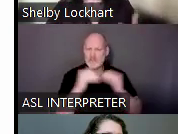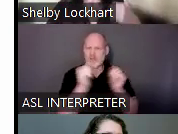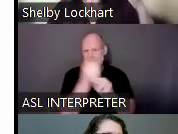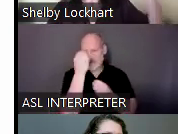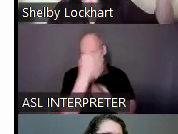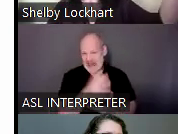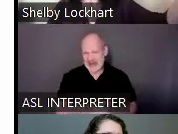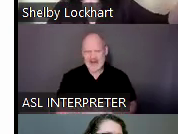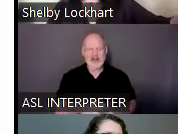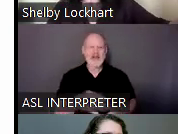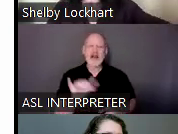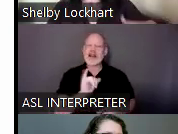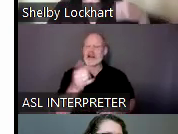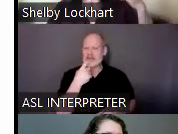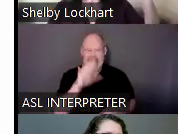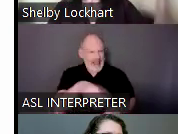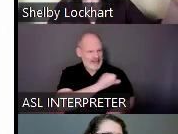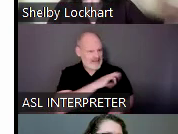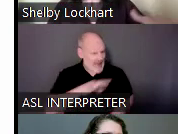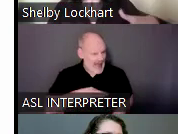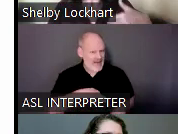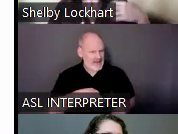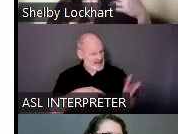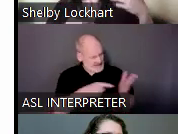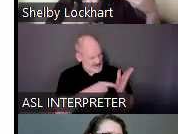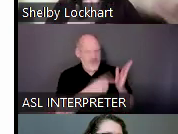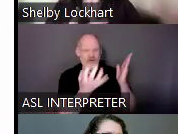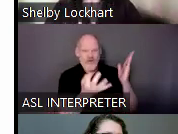park. Let's see if we can even do better next week. And really just starting that